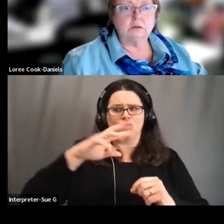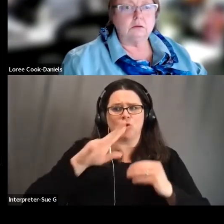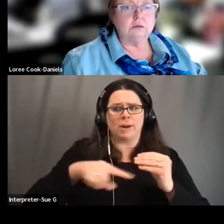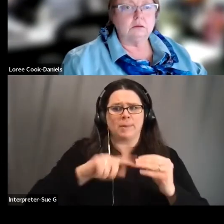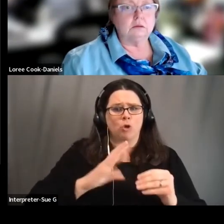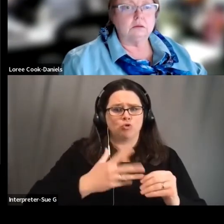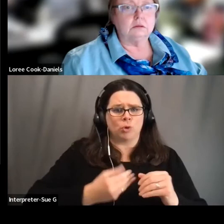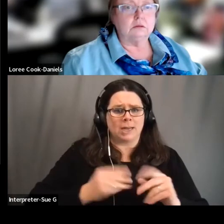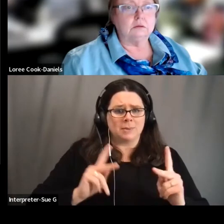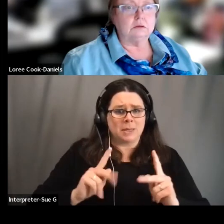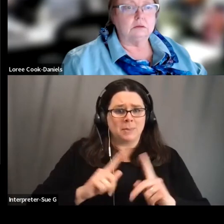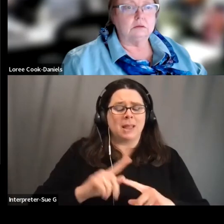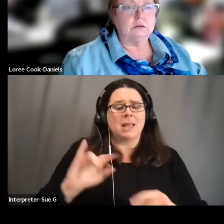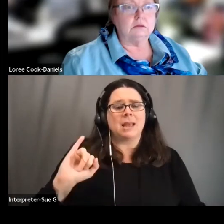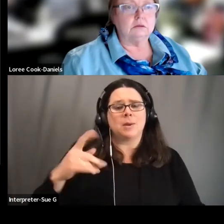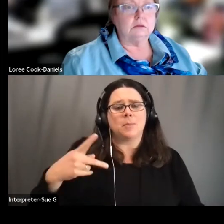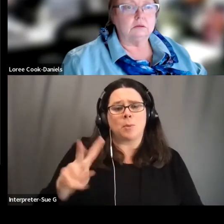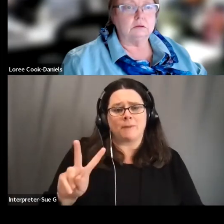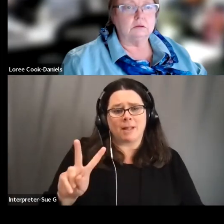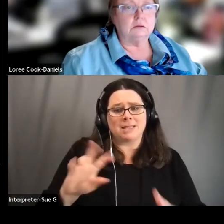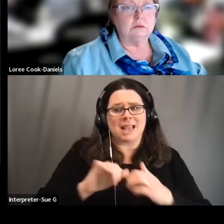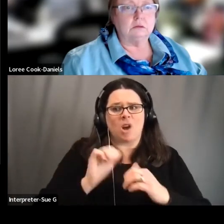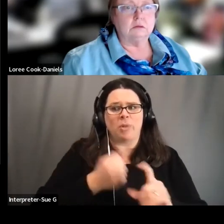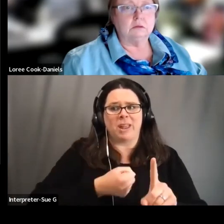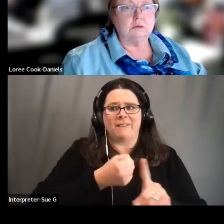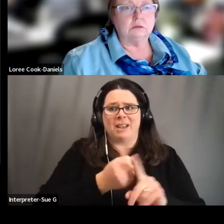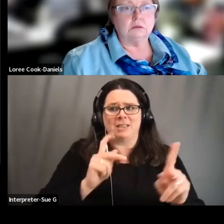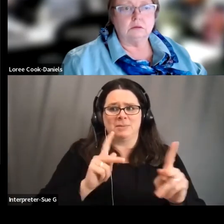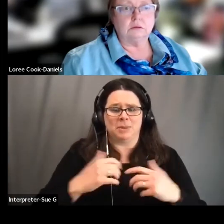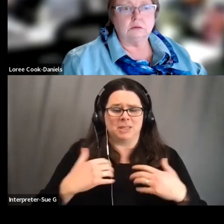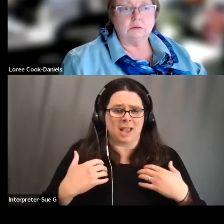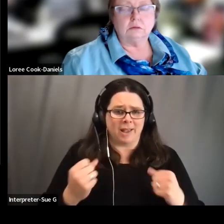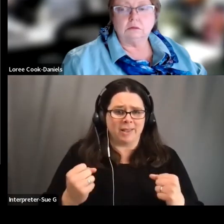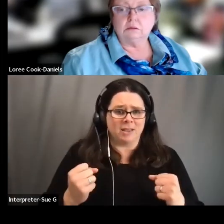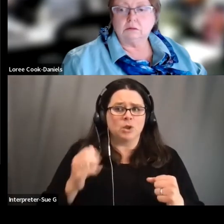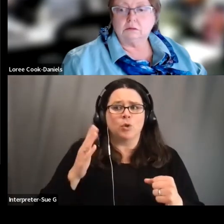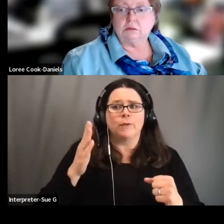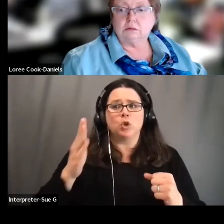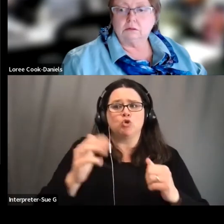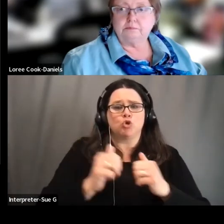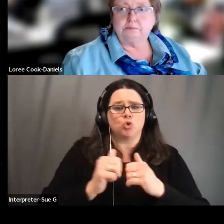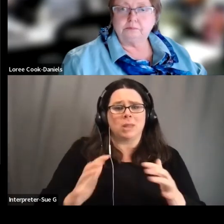and intimate partner violence and how it affects people's health. So Futures Without Violence was the initiator